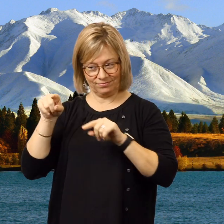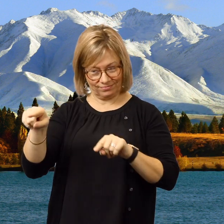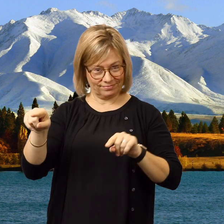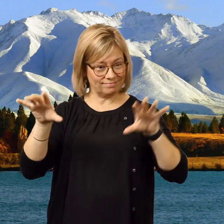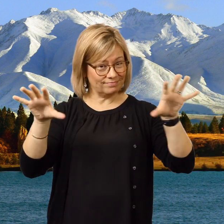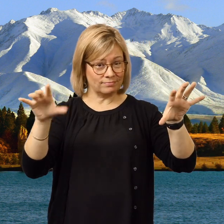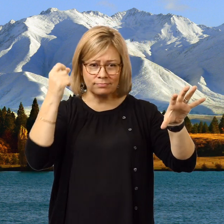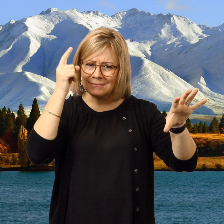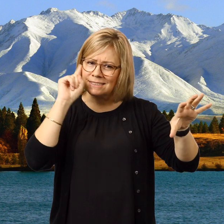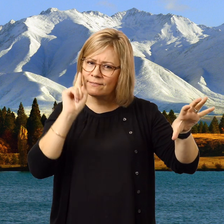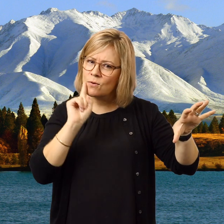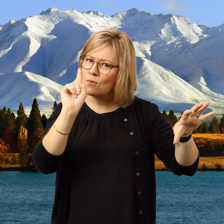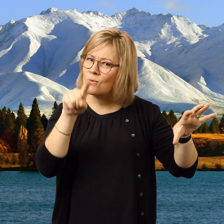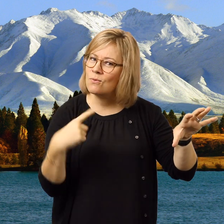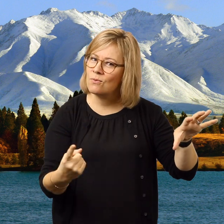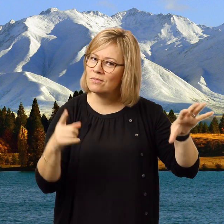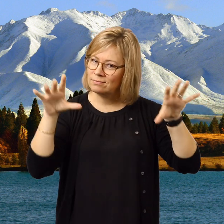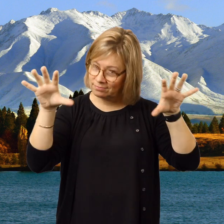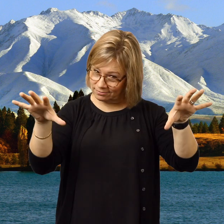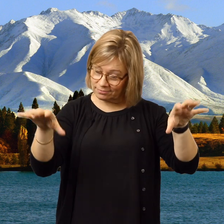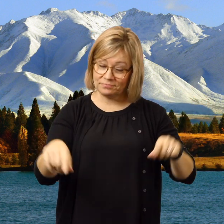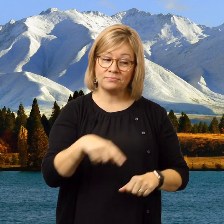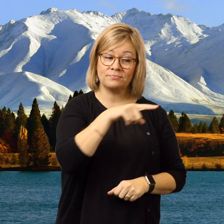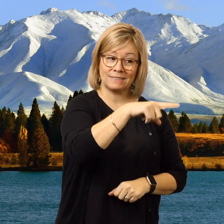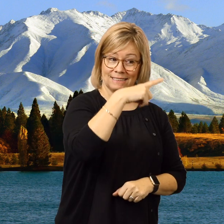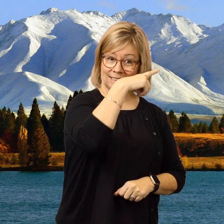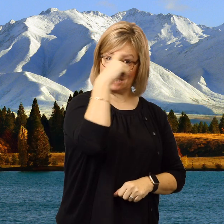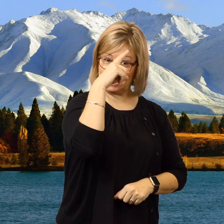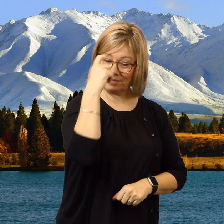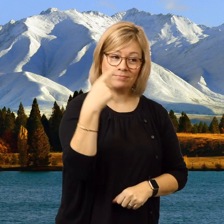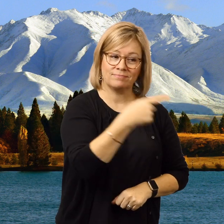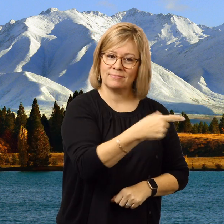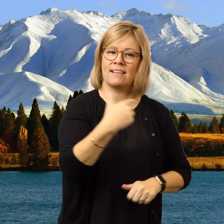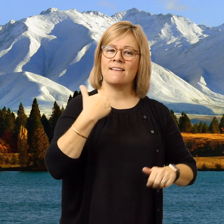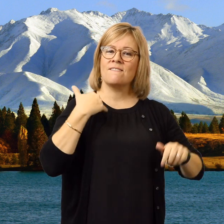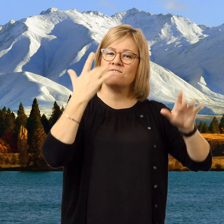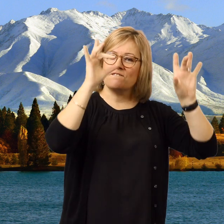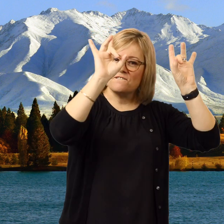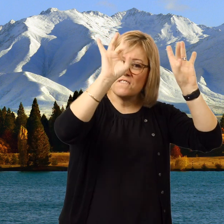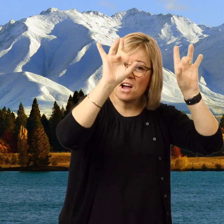Olympics. But keep in mind it is for deaf athletes only. In the summer games they